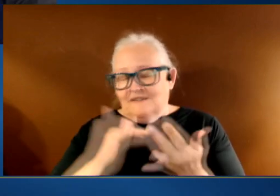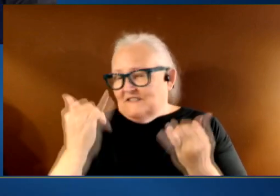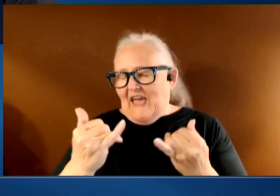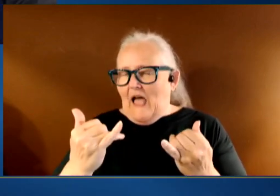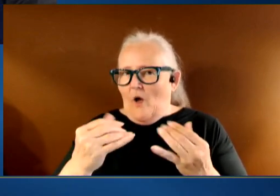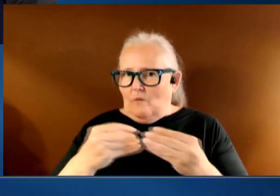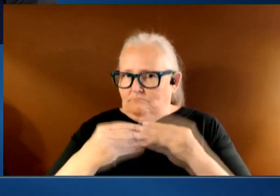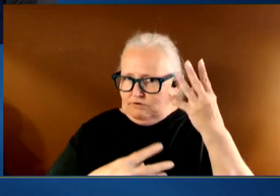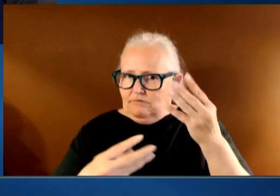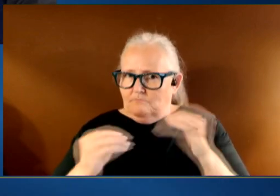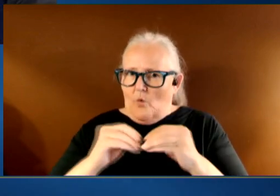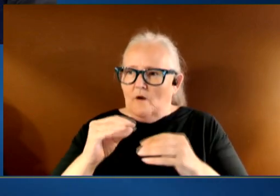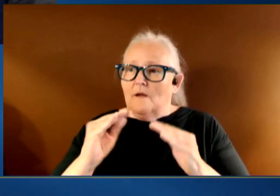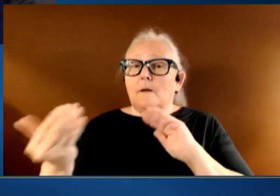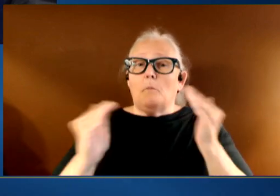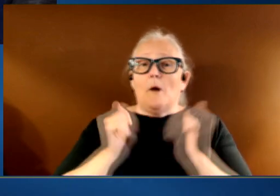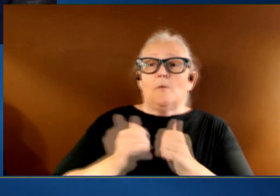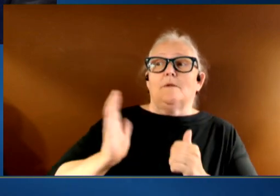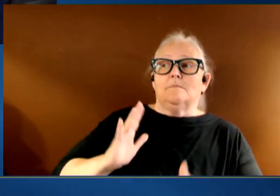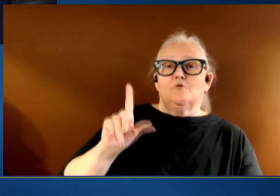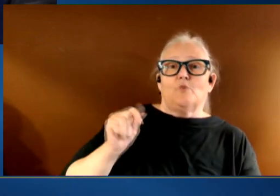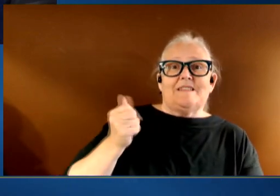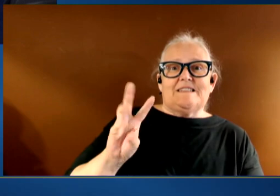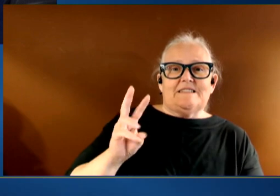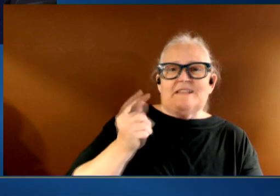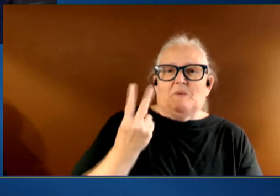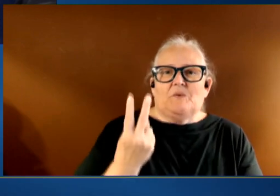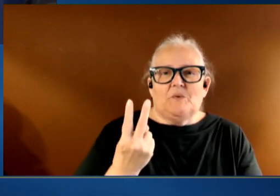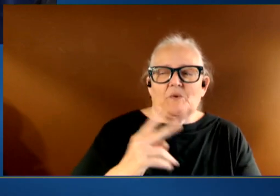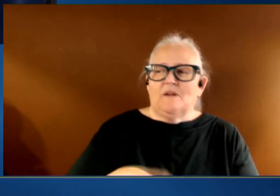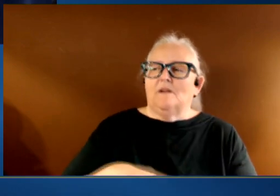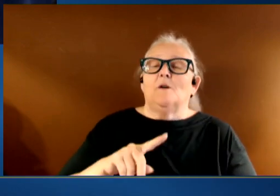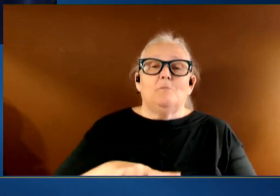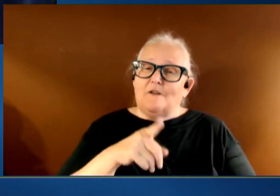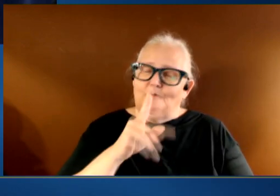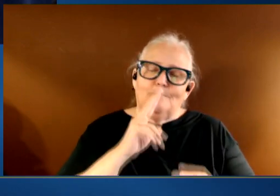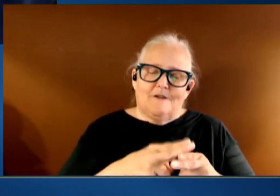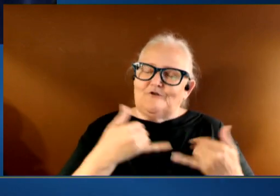back in 2016. But as you mentioned, there's still much more to be done.